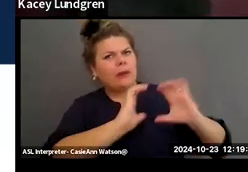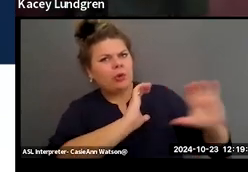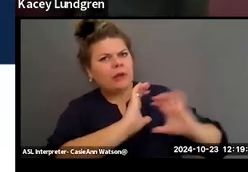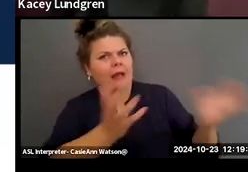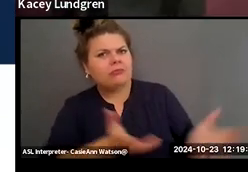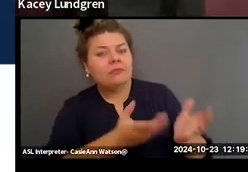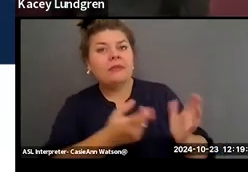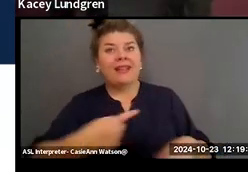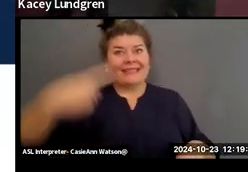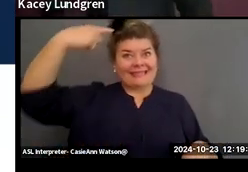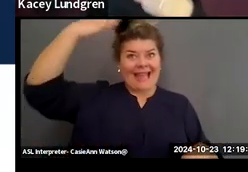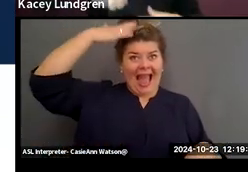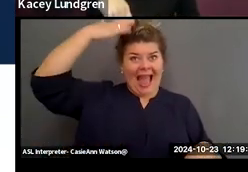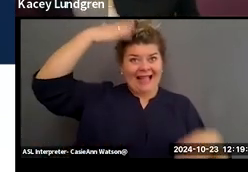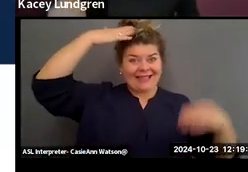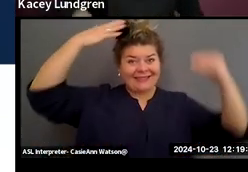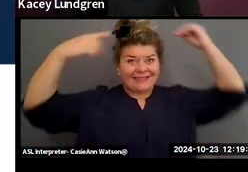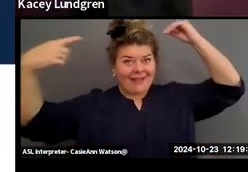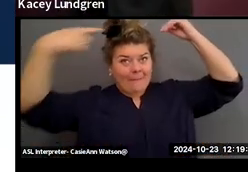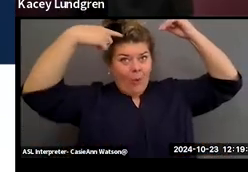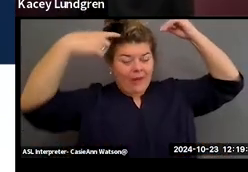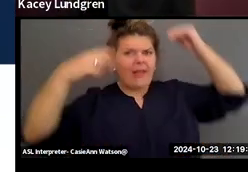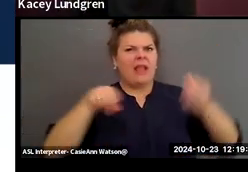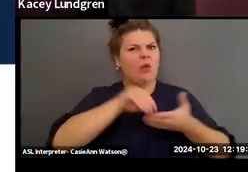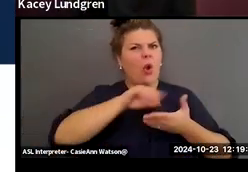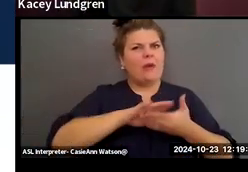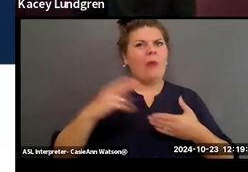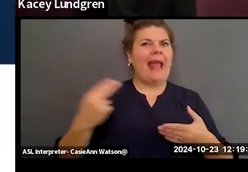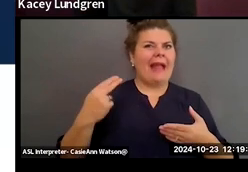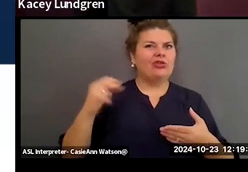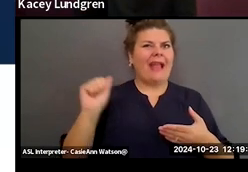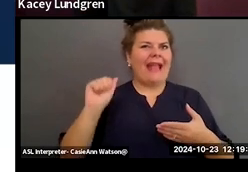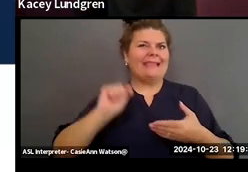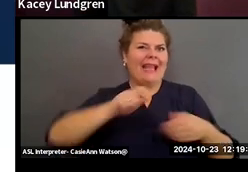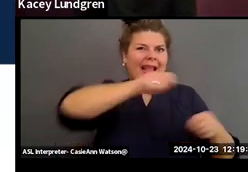He pointed to his hat, and then he wrote the letters H-A-T in the dirt.